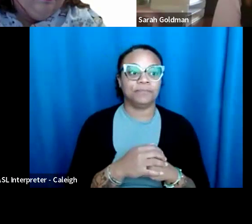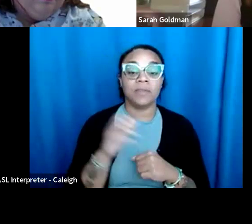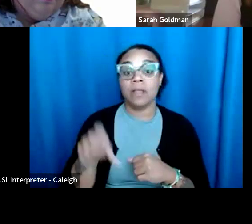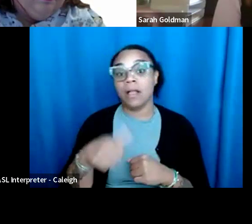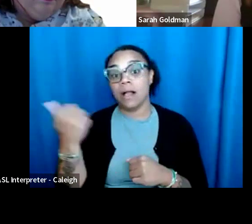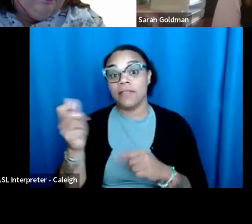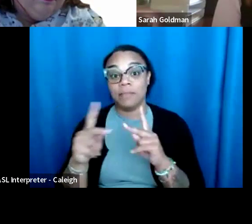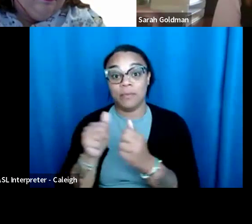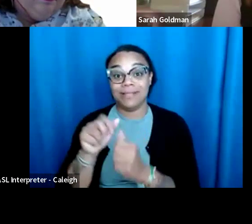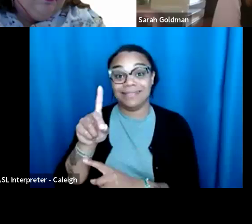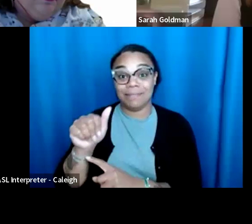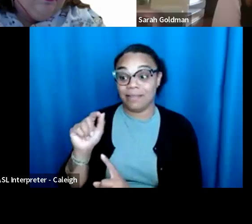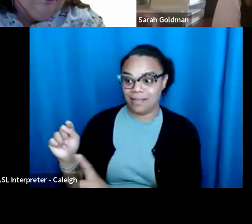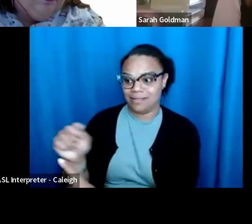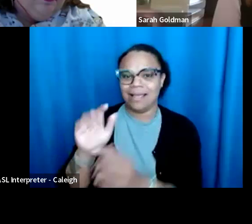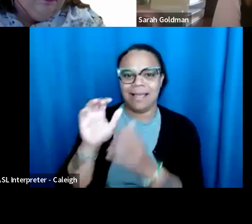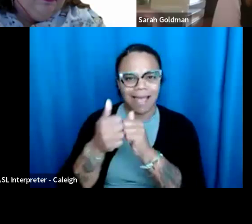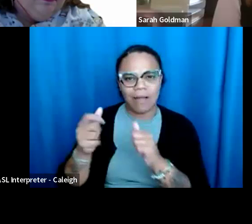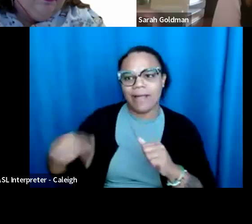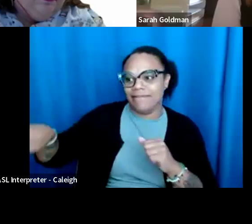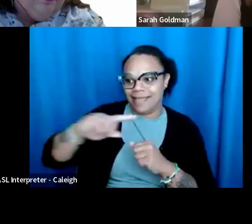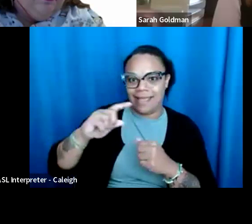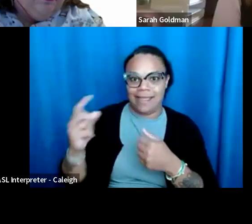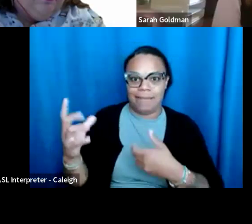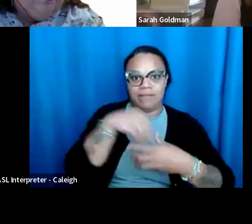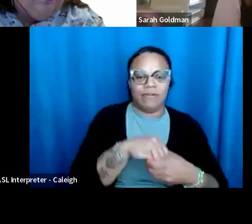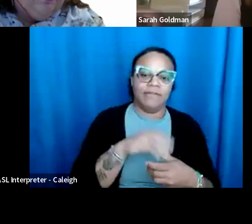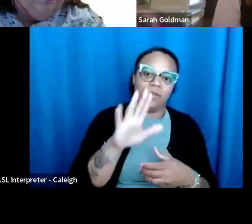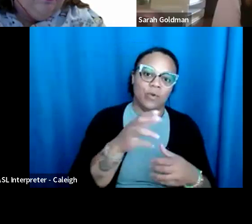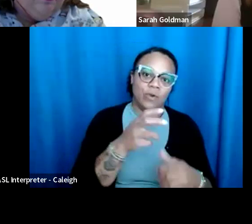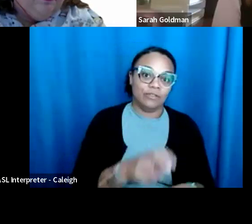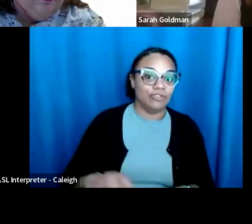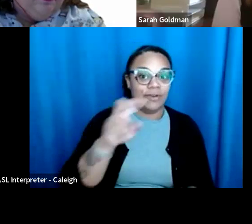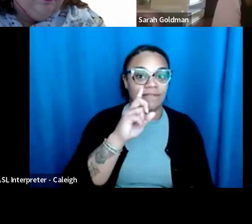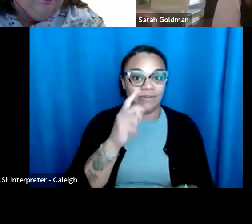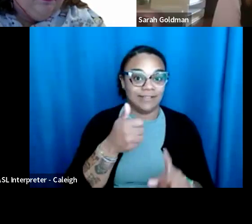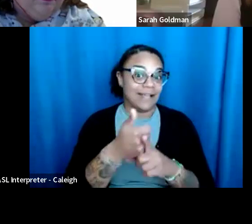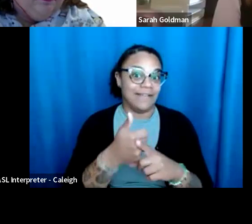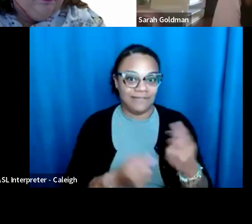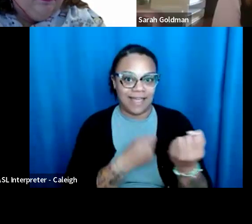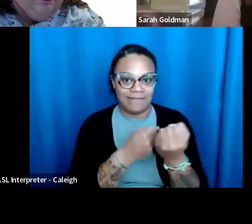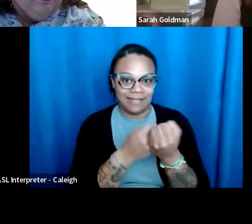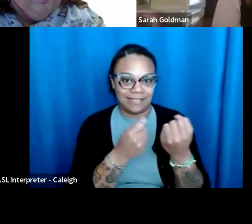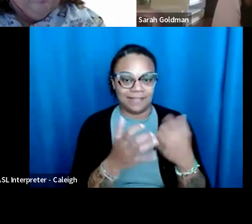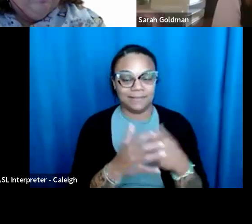played a role in your journey of self-advocacy? And if folks could speak to that community aspect,